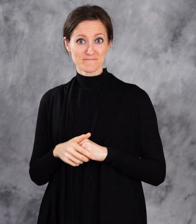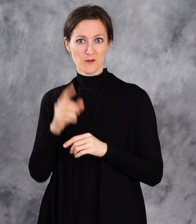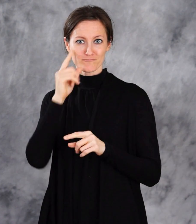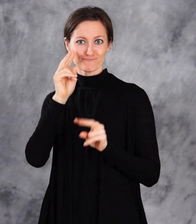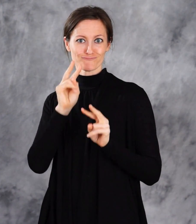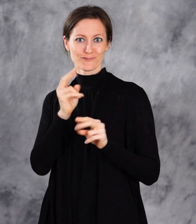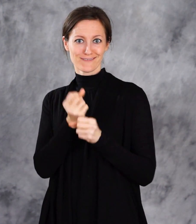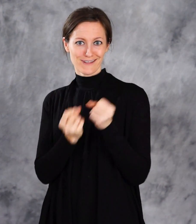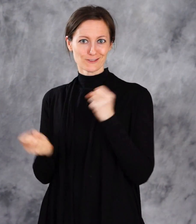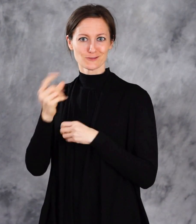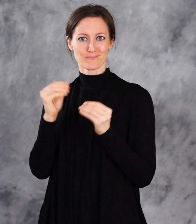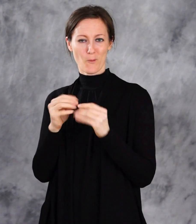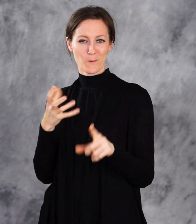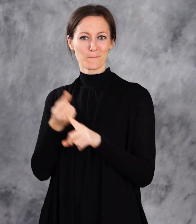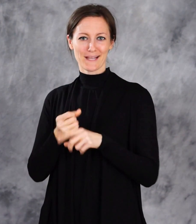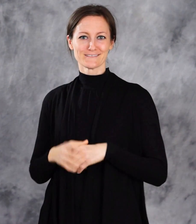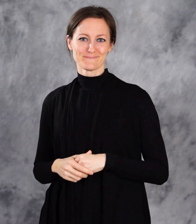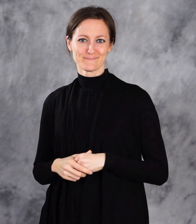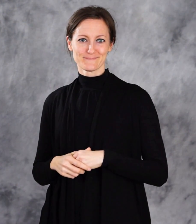even more next legislative session.